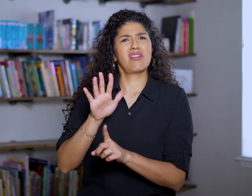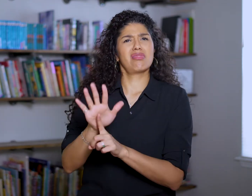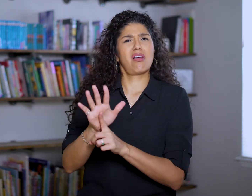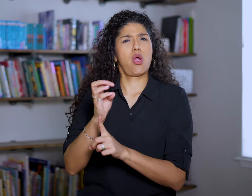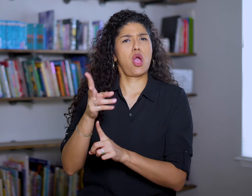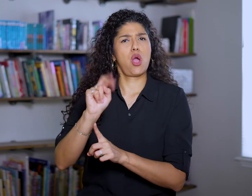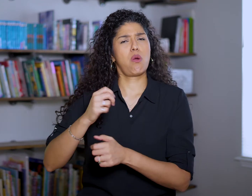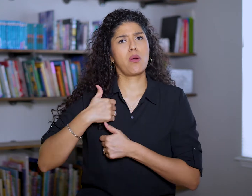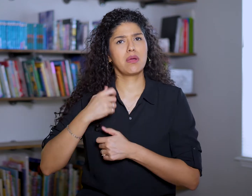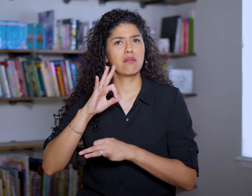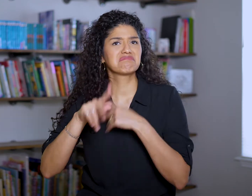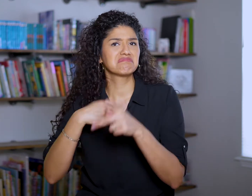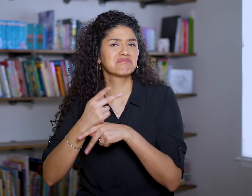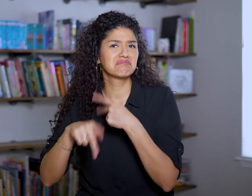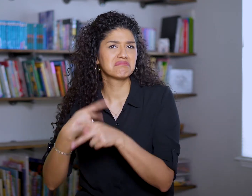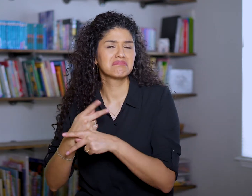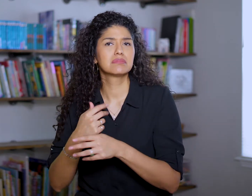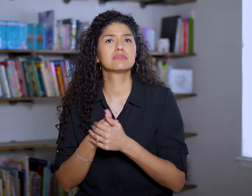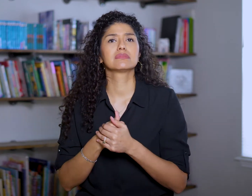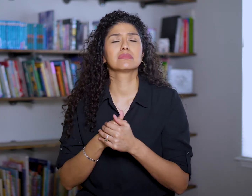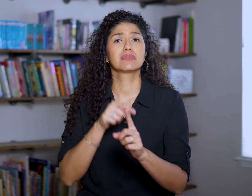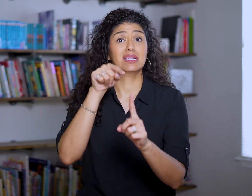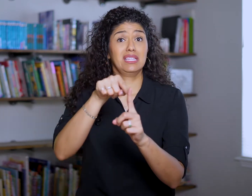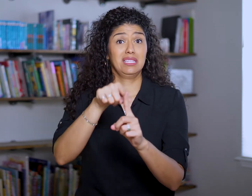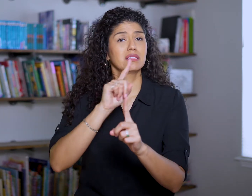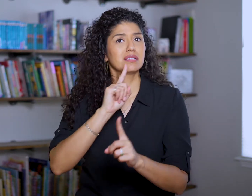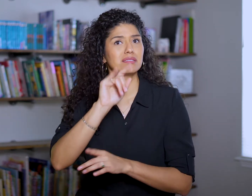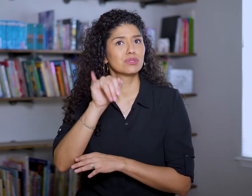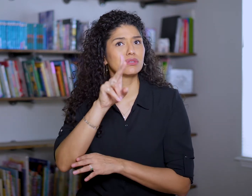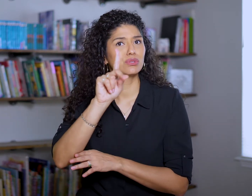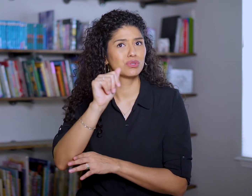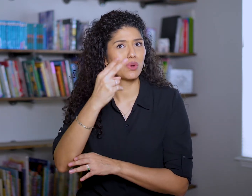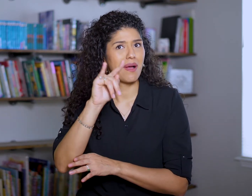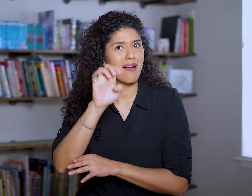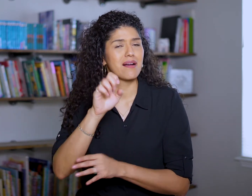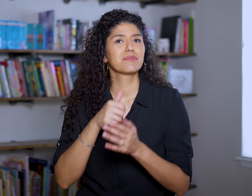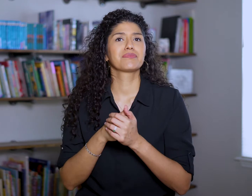they have their own army of sorts, and David is a Judahite.